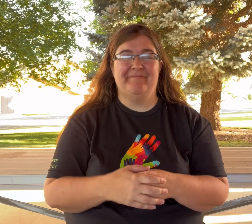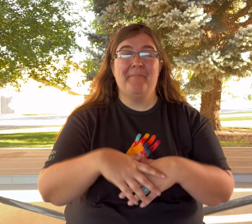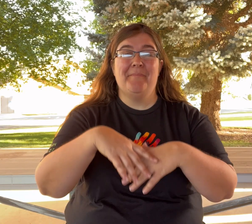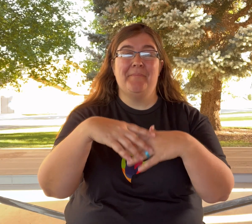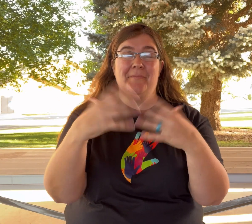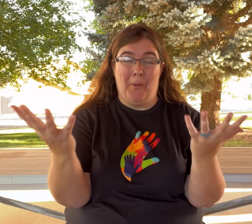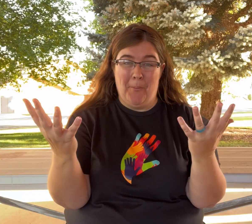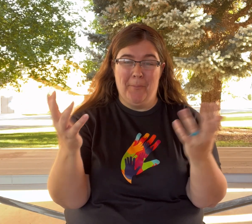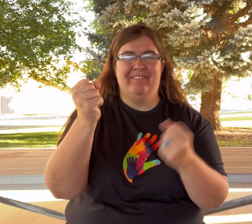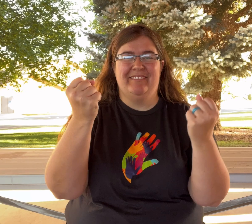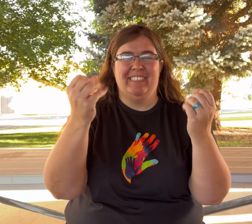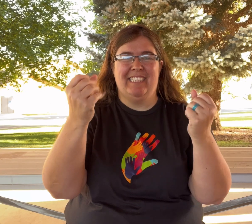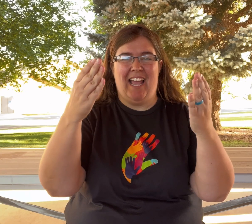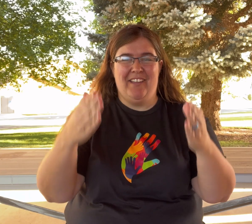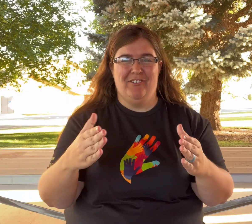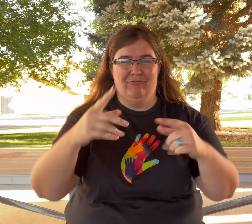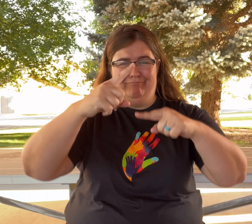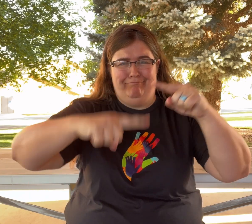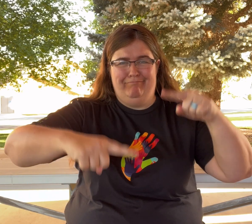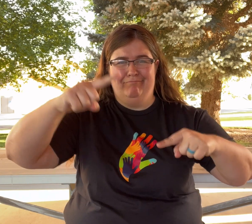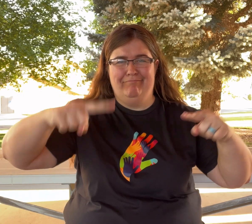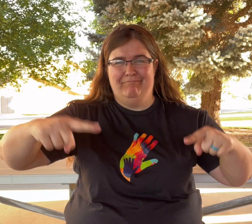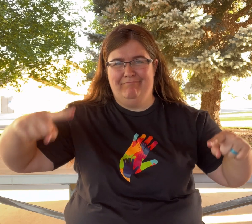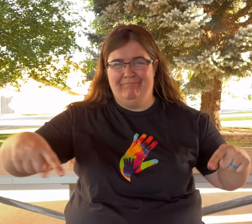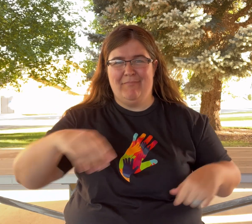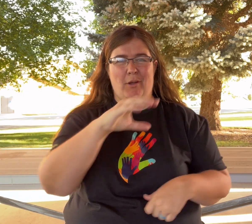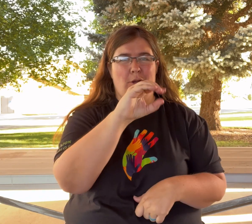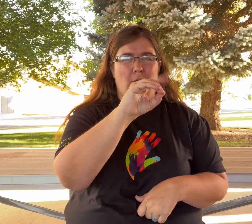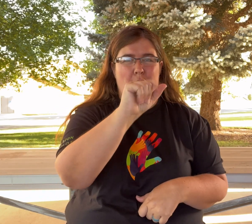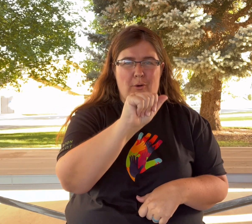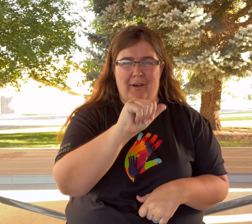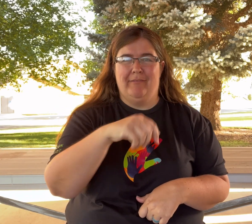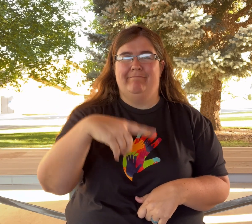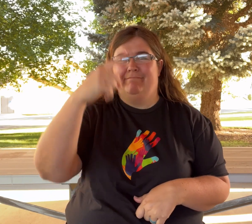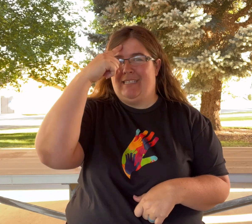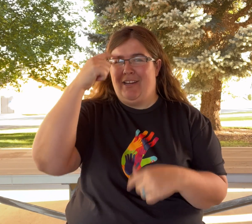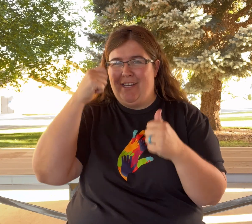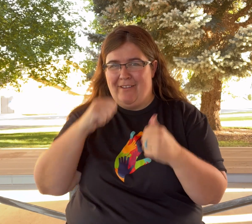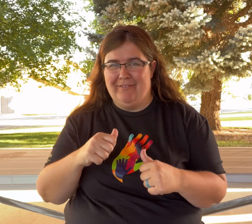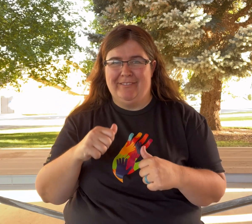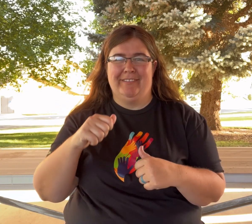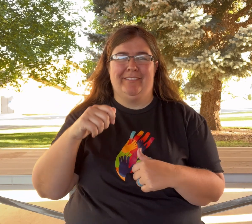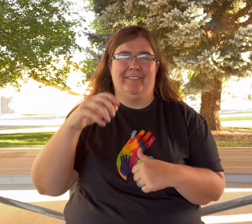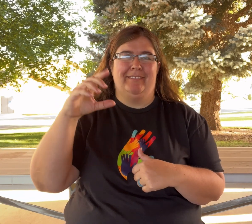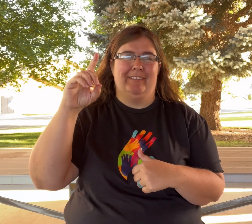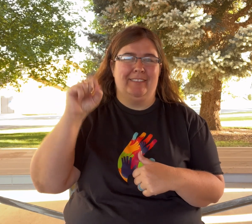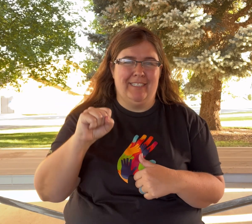So signers come in all shapes and sizes from CODA to Psychogenic Deafness to Down